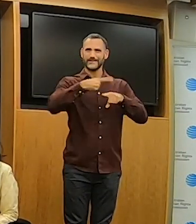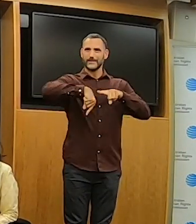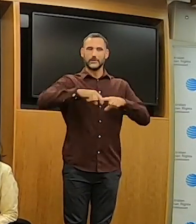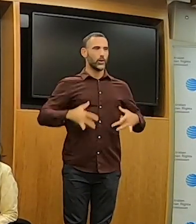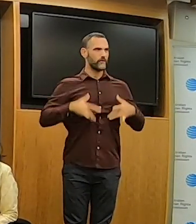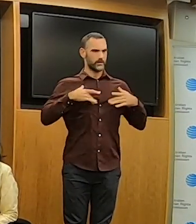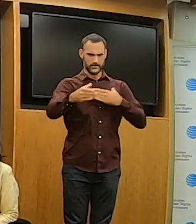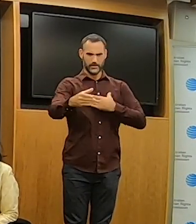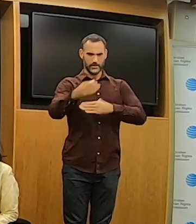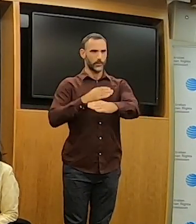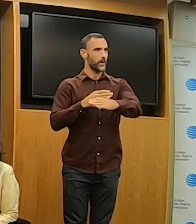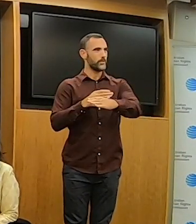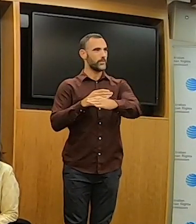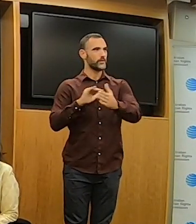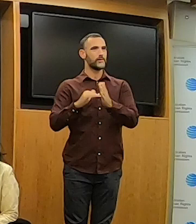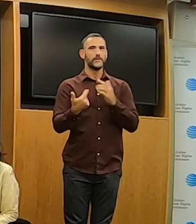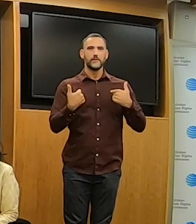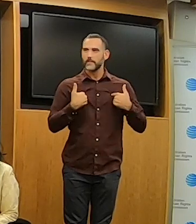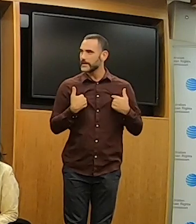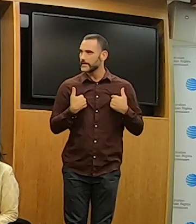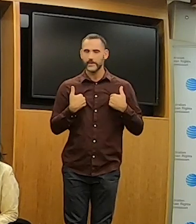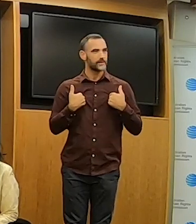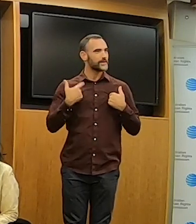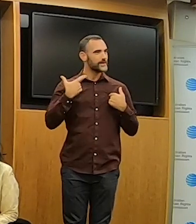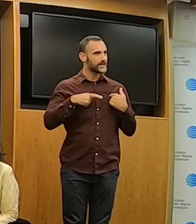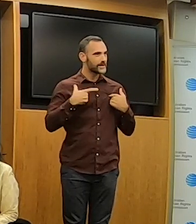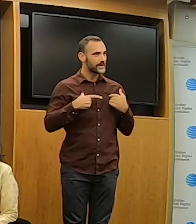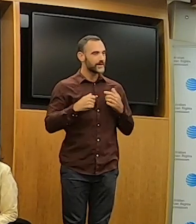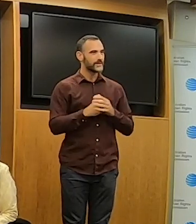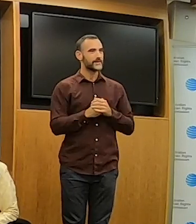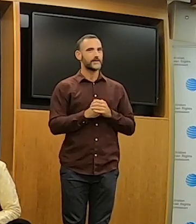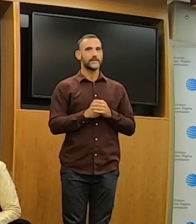But if you haven't caught up on Friday's exciting news,